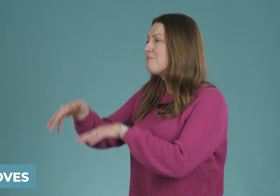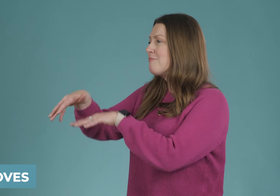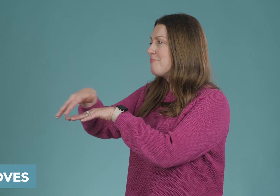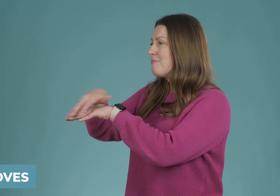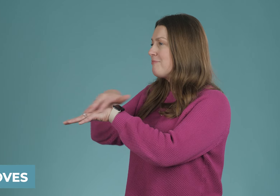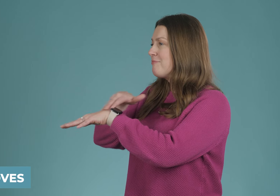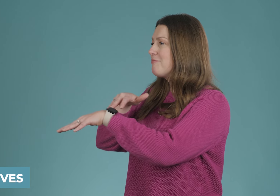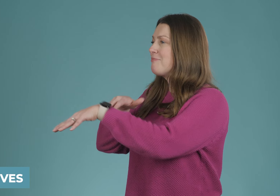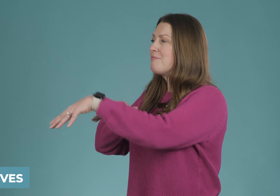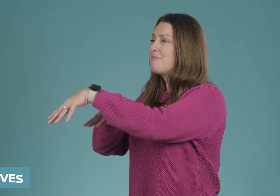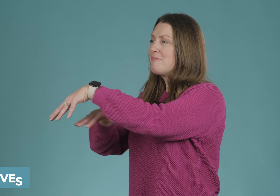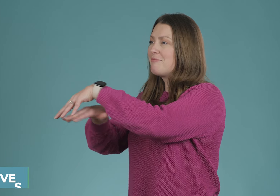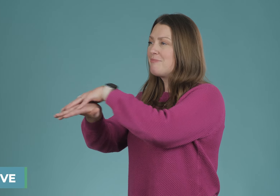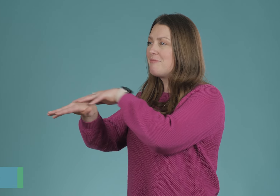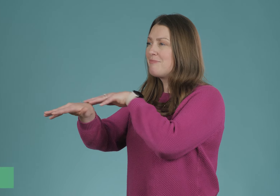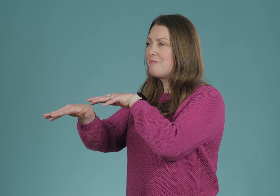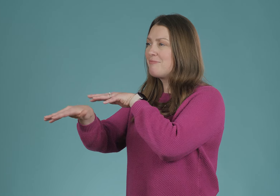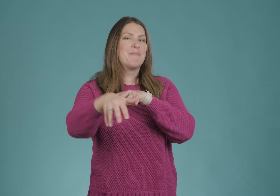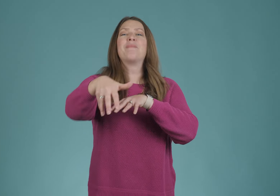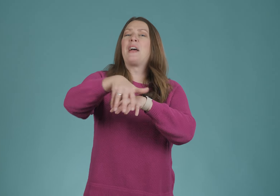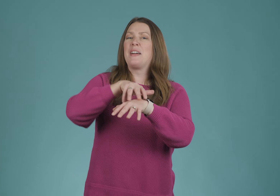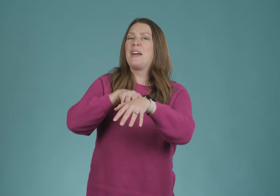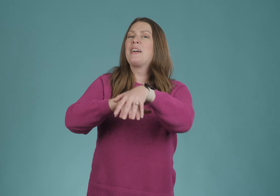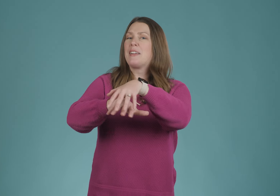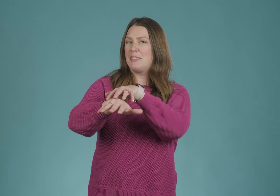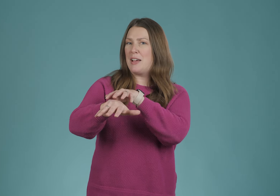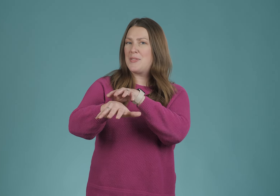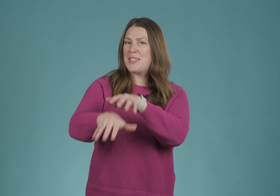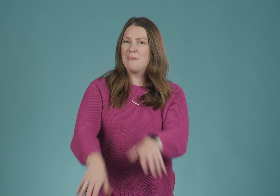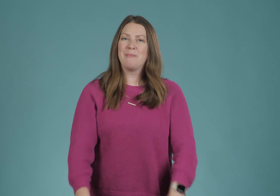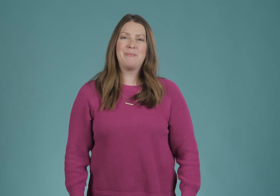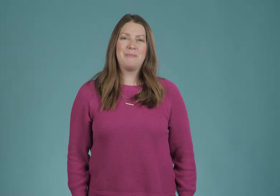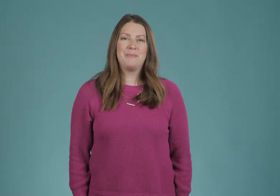Your hands are putting on the gloves. Gloves.